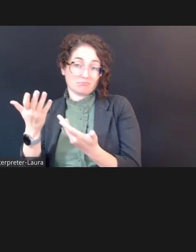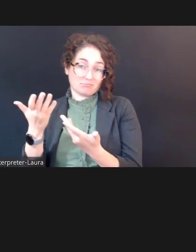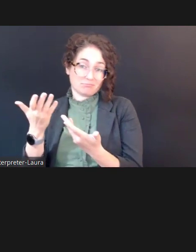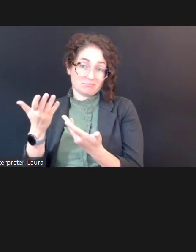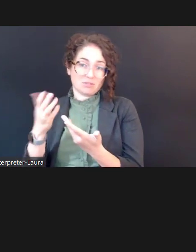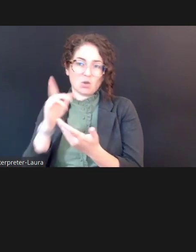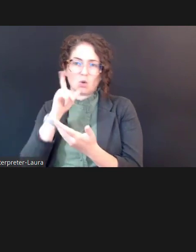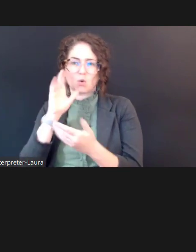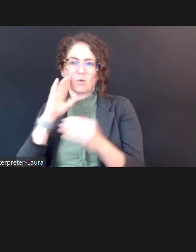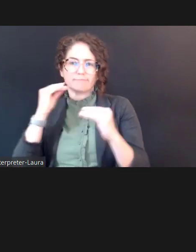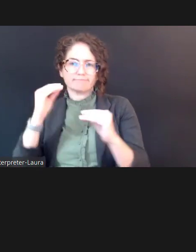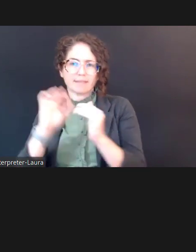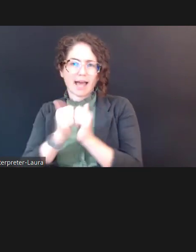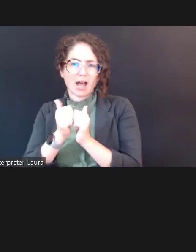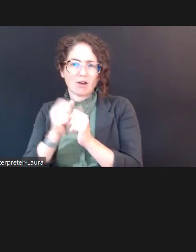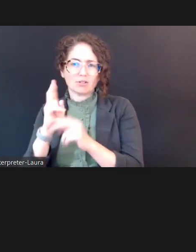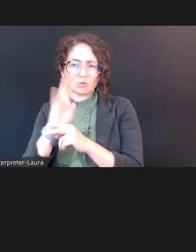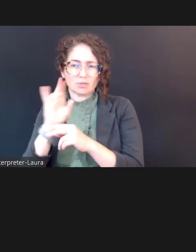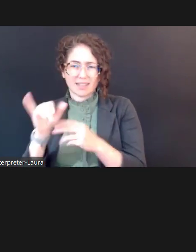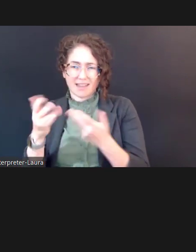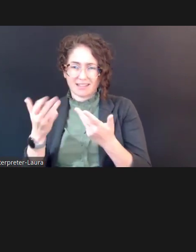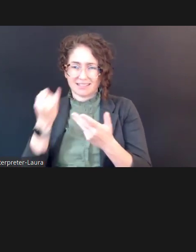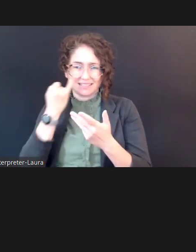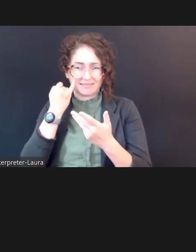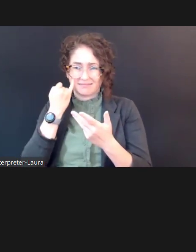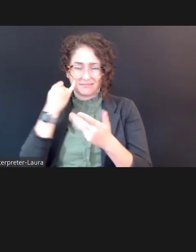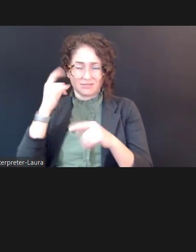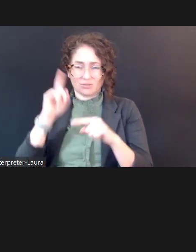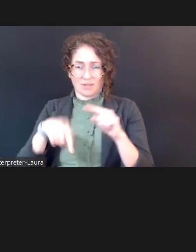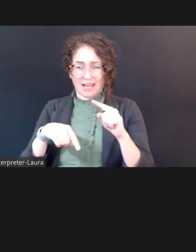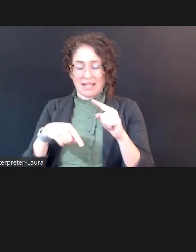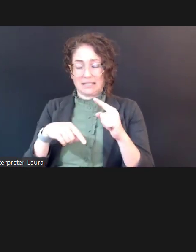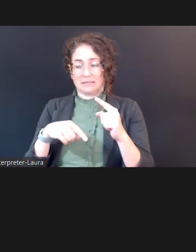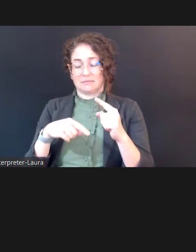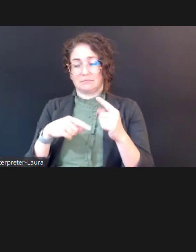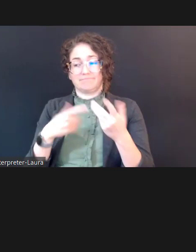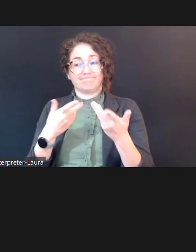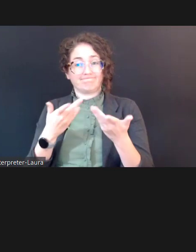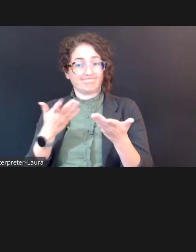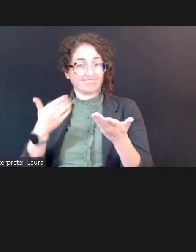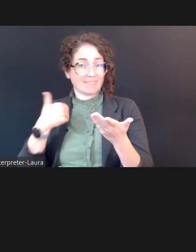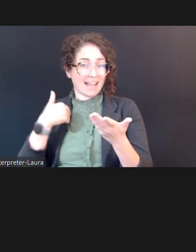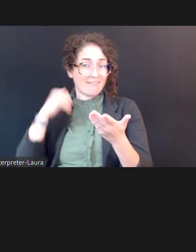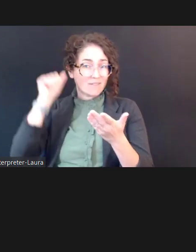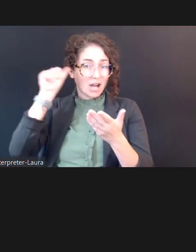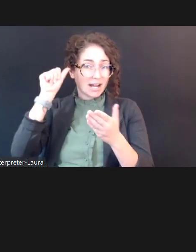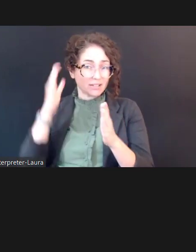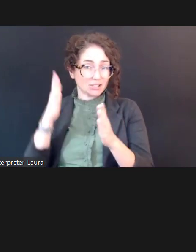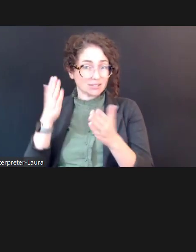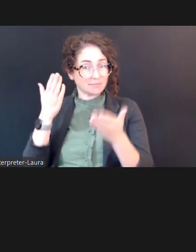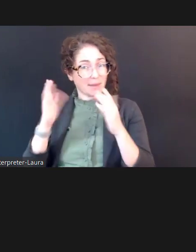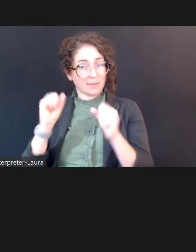that, do you have an audiologist that could screen all of those children?